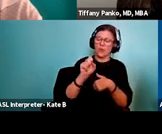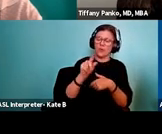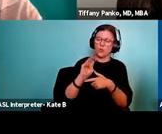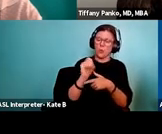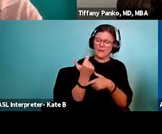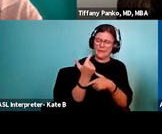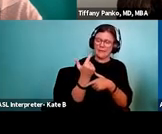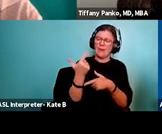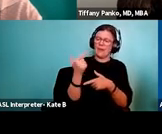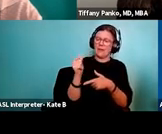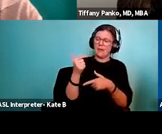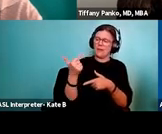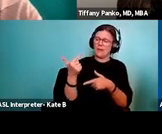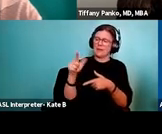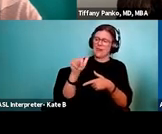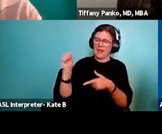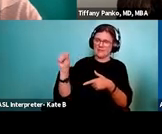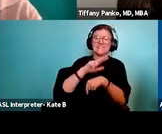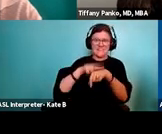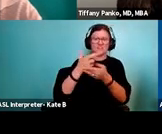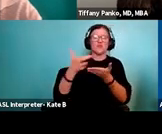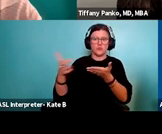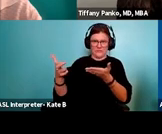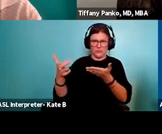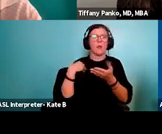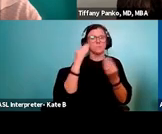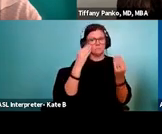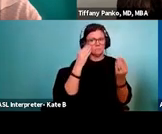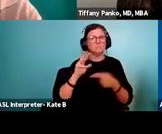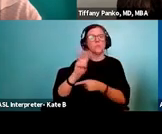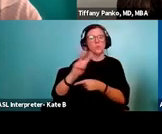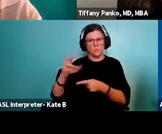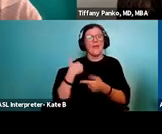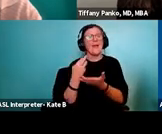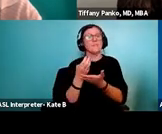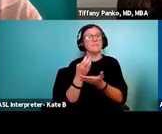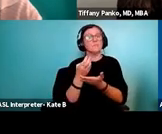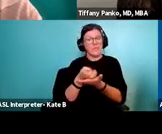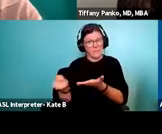national resource and they do have a lot of information and equipment, but to also find